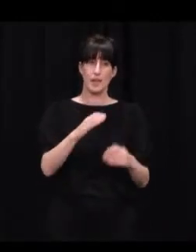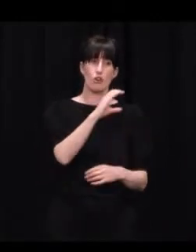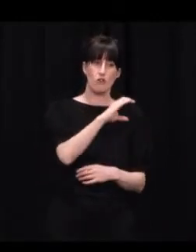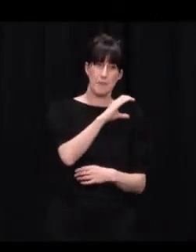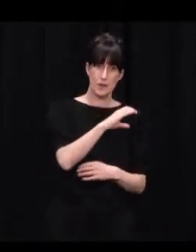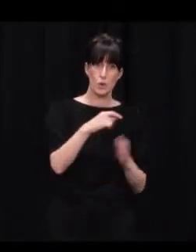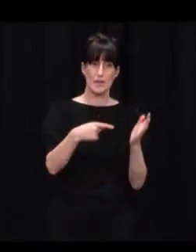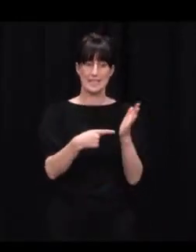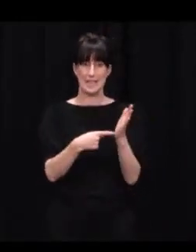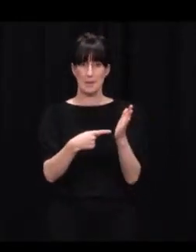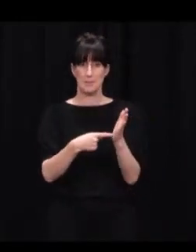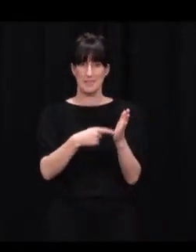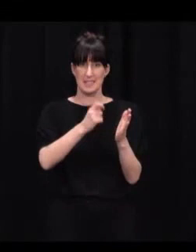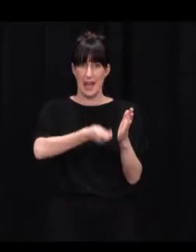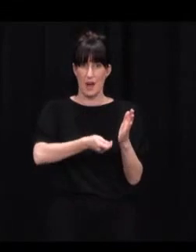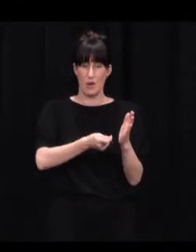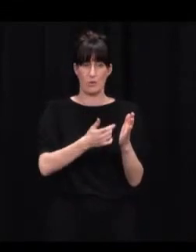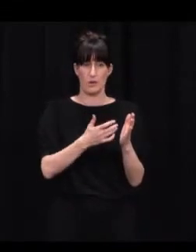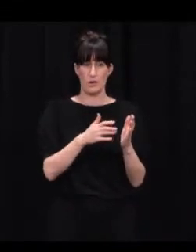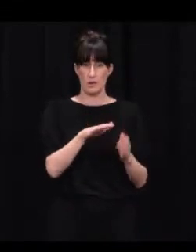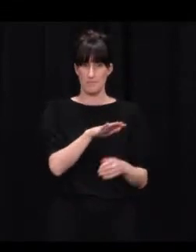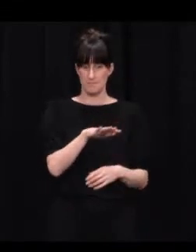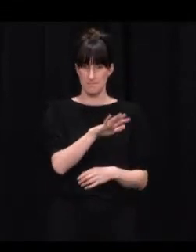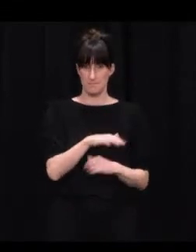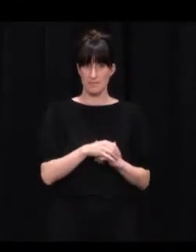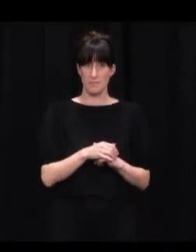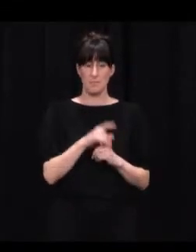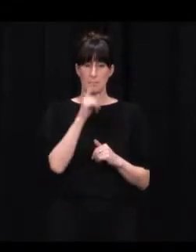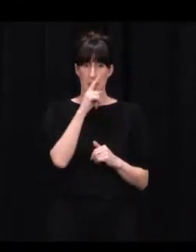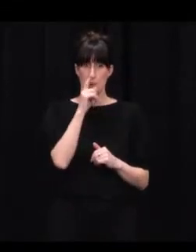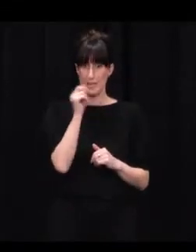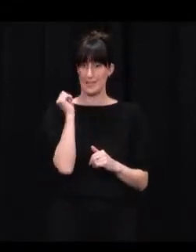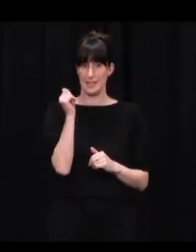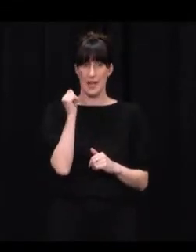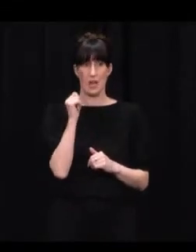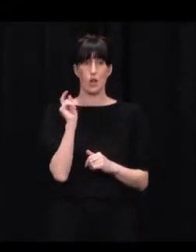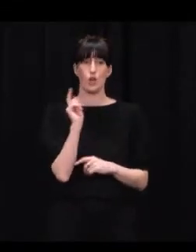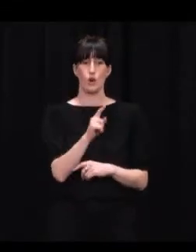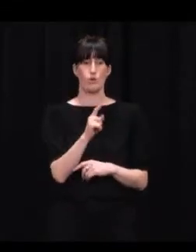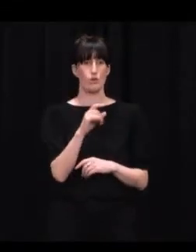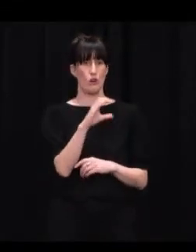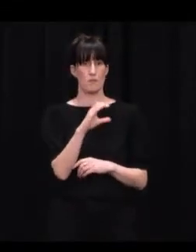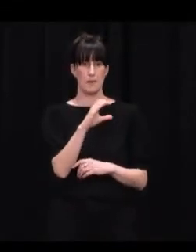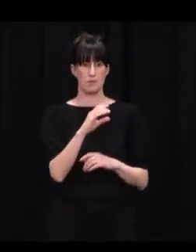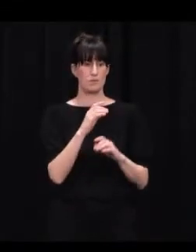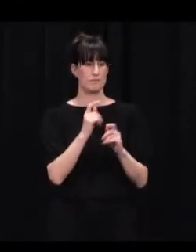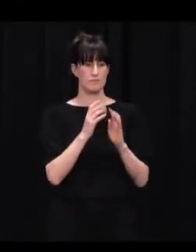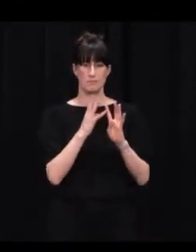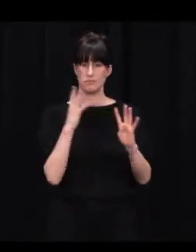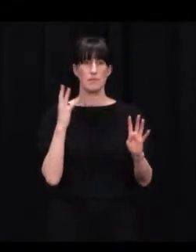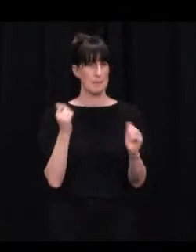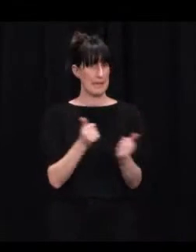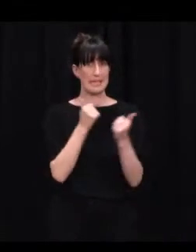capacity in Waikato with a range of testing sites already